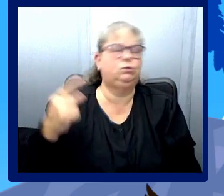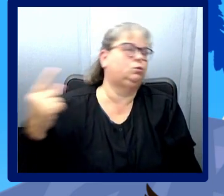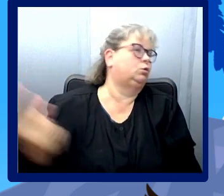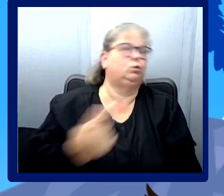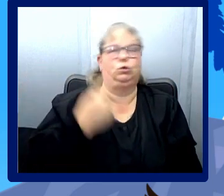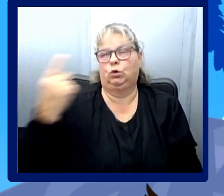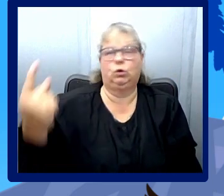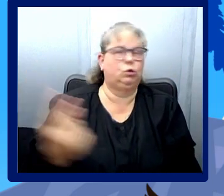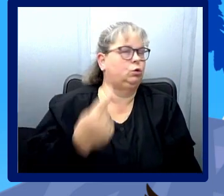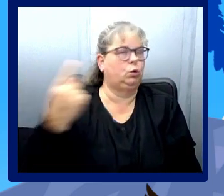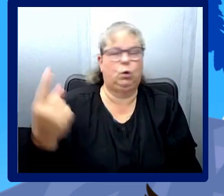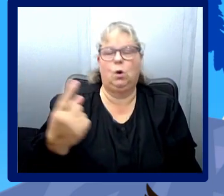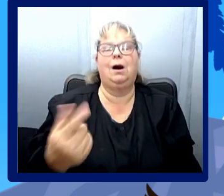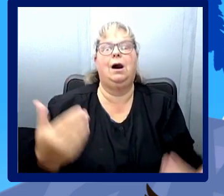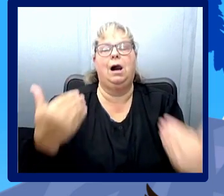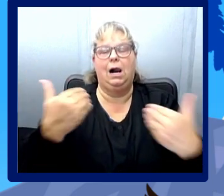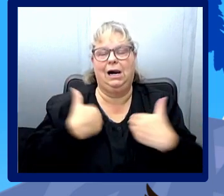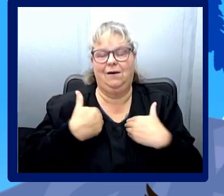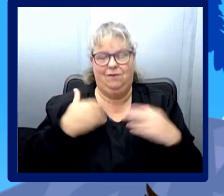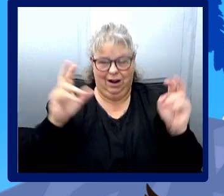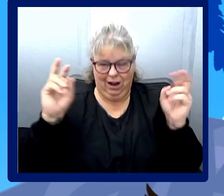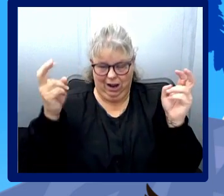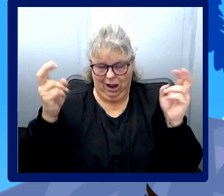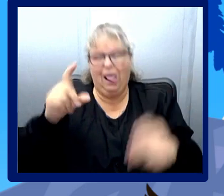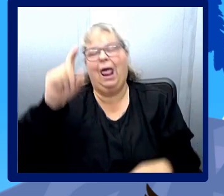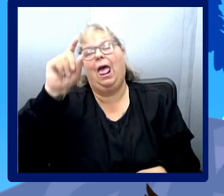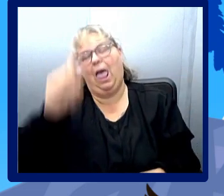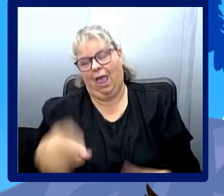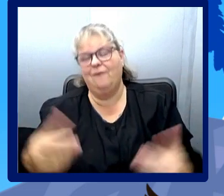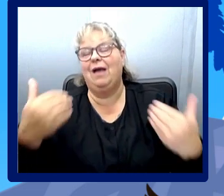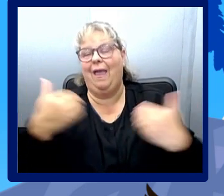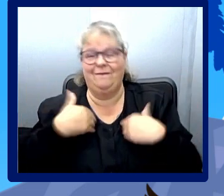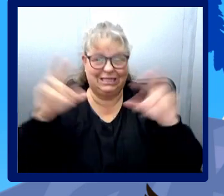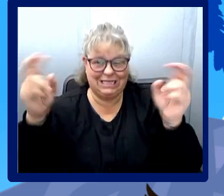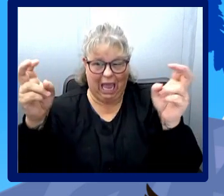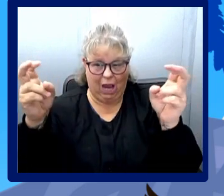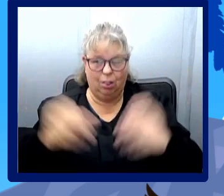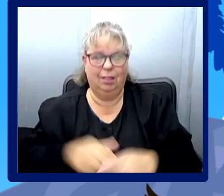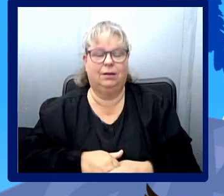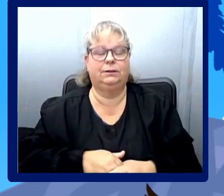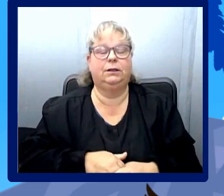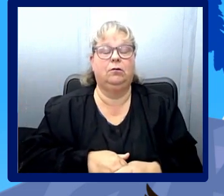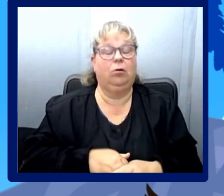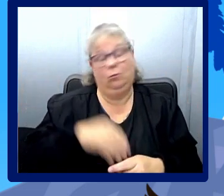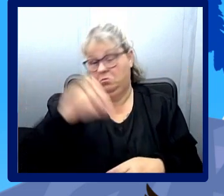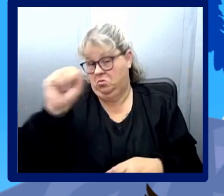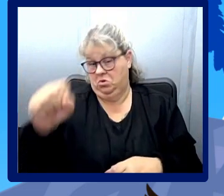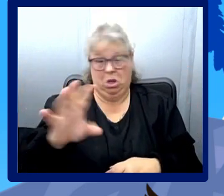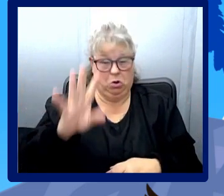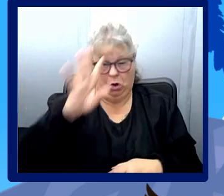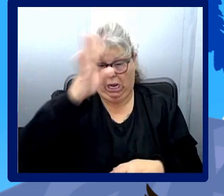When I click this 'ad node' button, it adds a whole row for me to create the node.